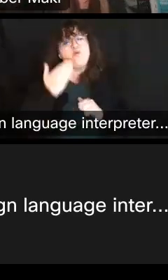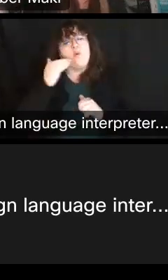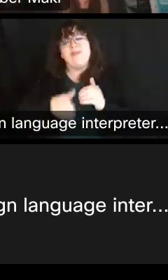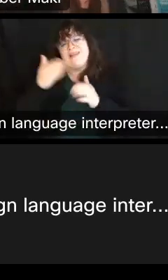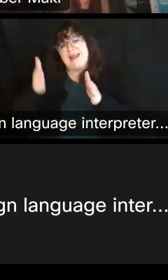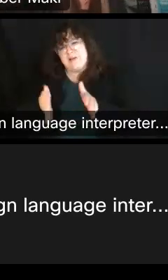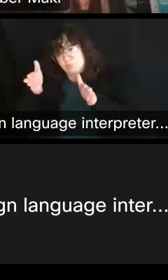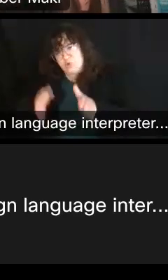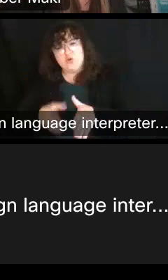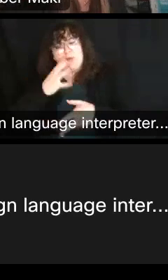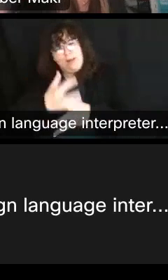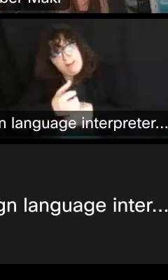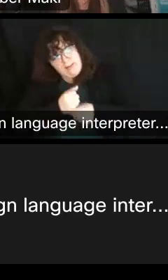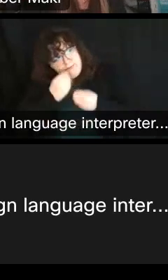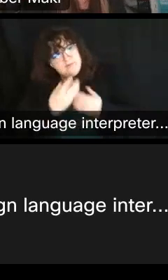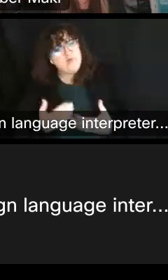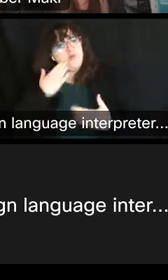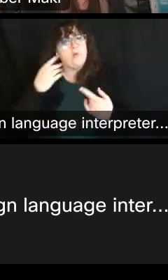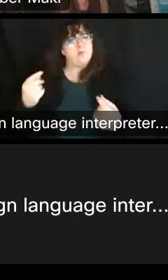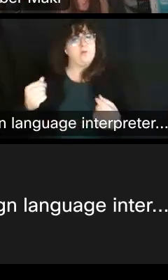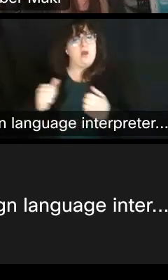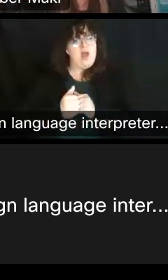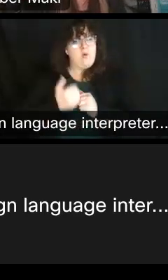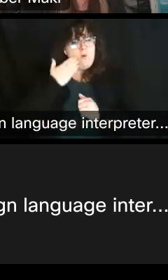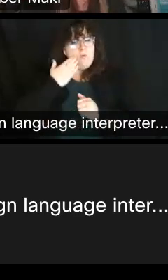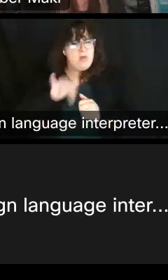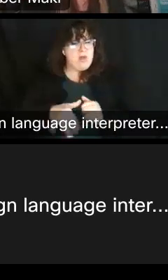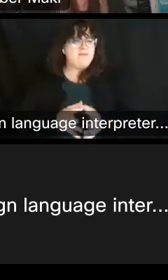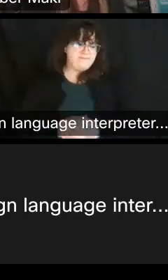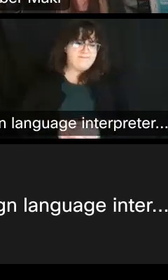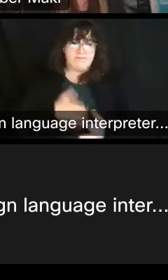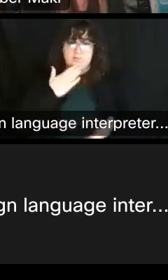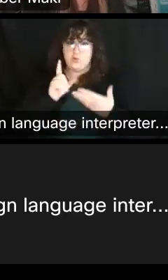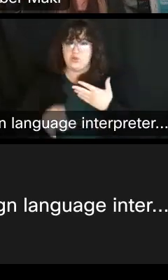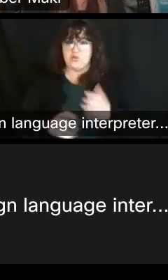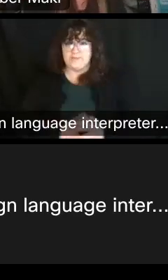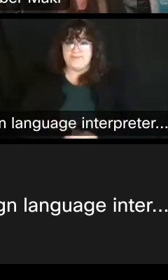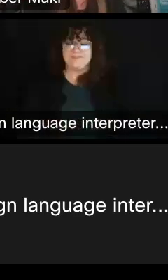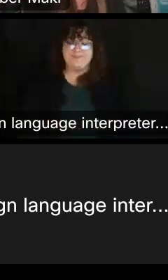like knows what to do? Those are all good questions to ask. On the next slide...